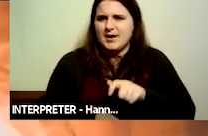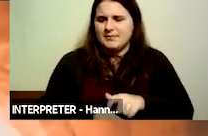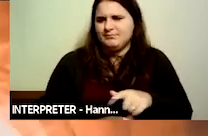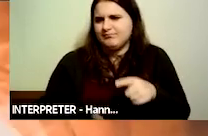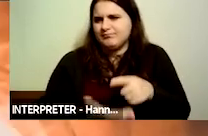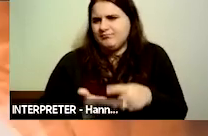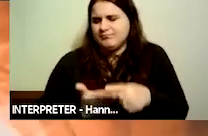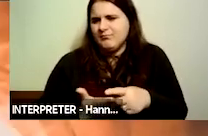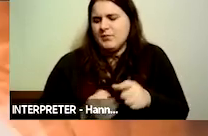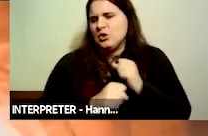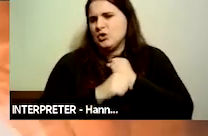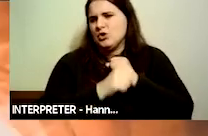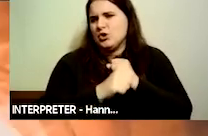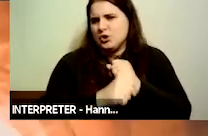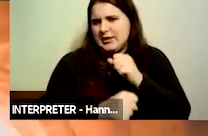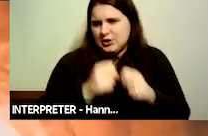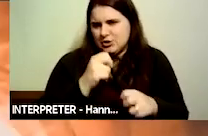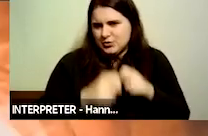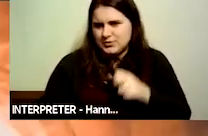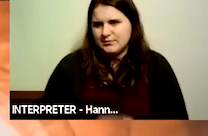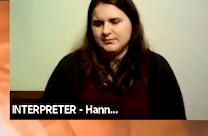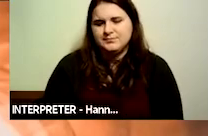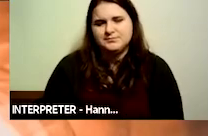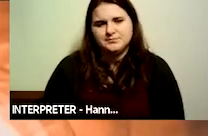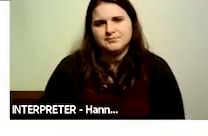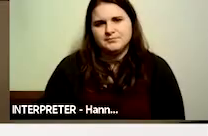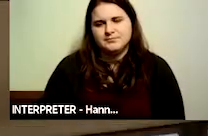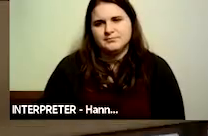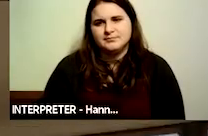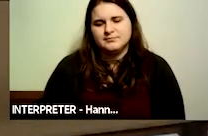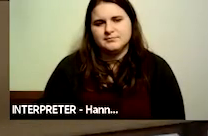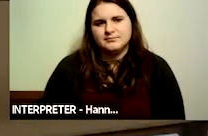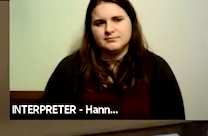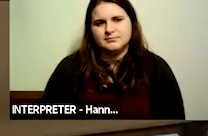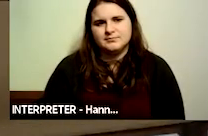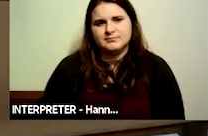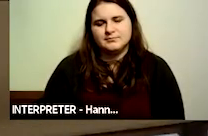Ben Woelk: So in terms of inspiration. Where do the ideas come from for me. A lot of the ideas,